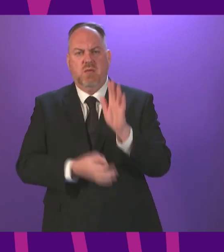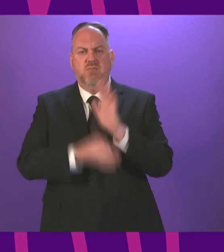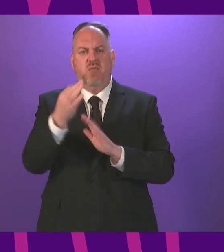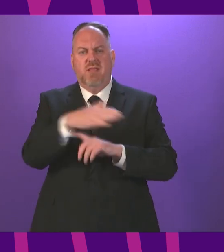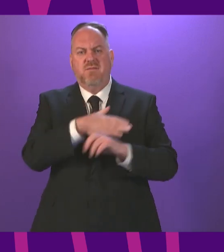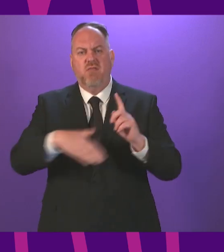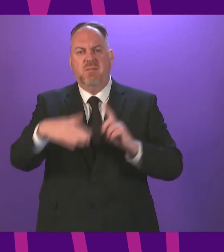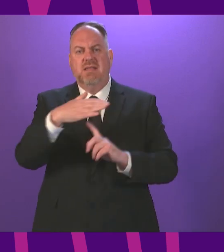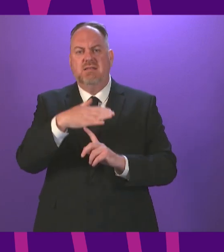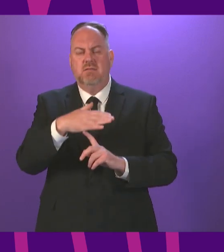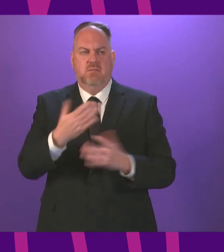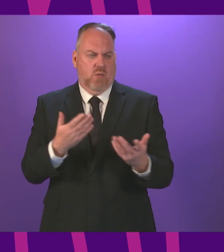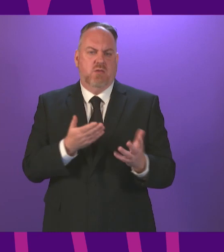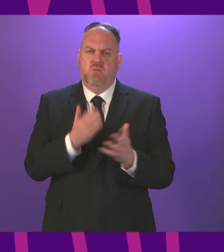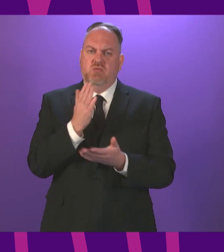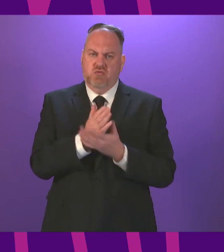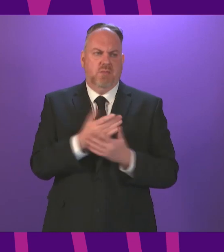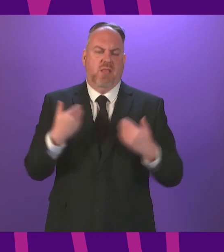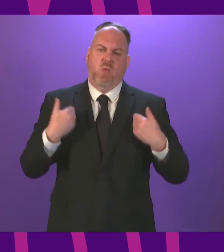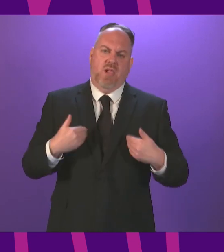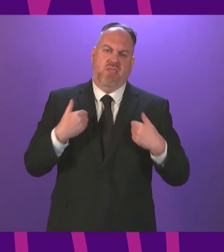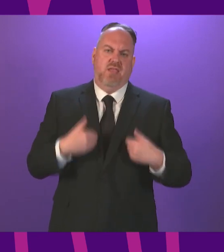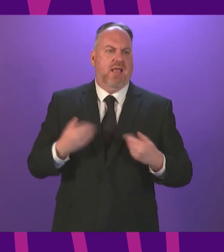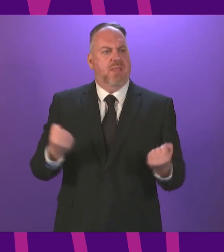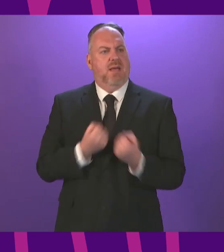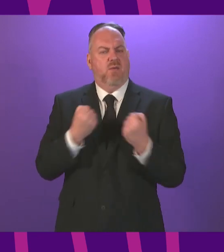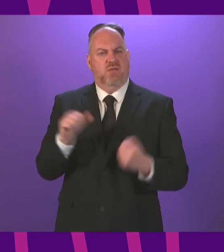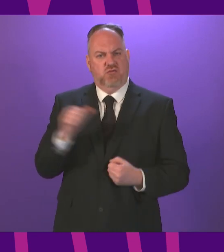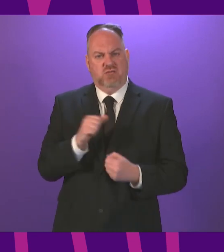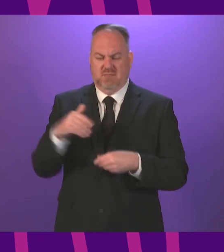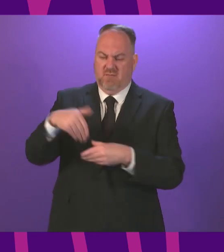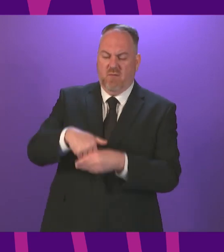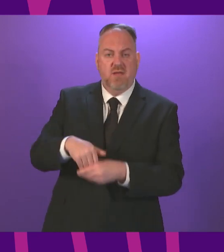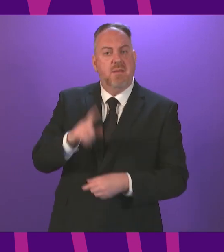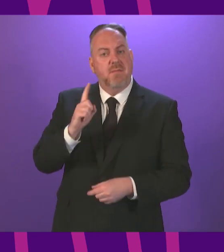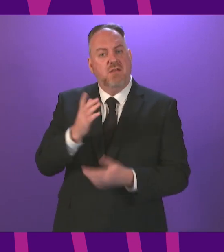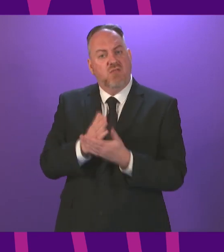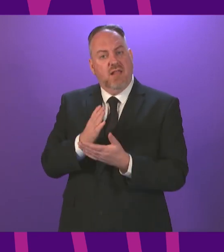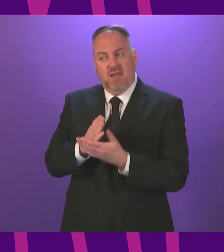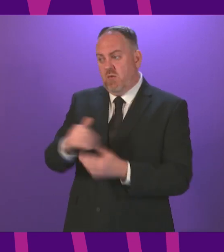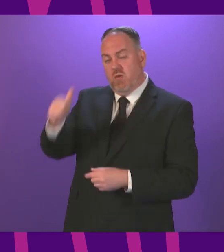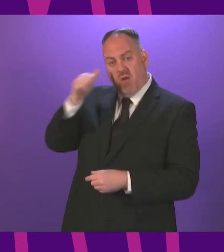of the wealthy. Yet it is still the case that a debt is owed to those whose environmentalism